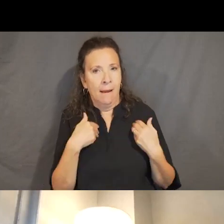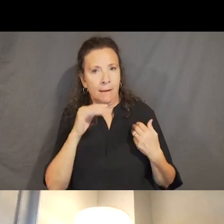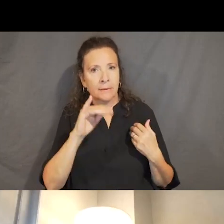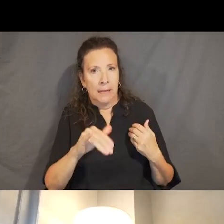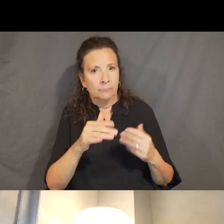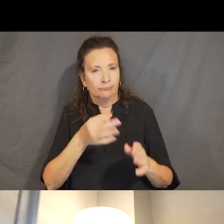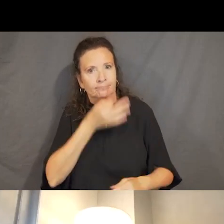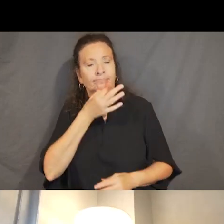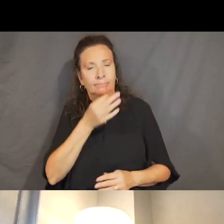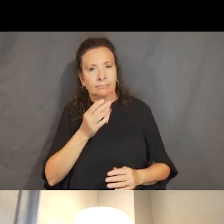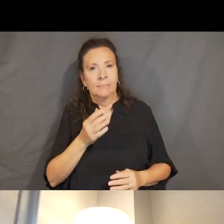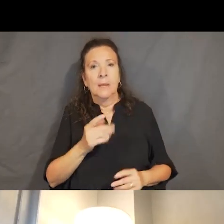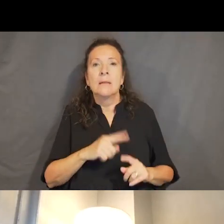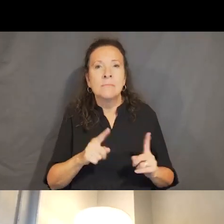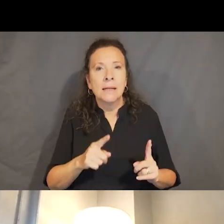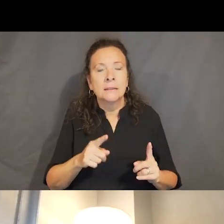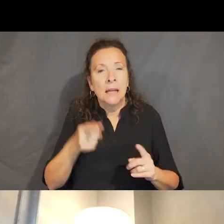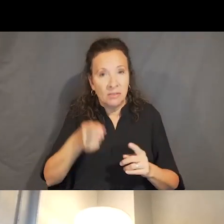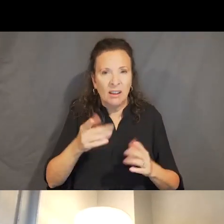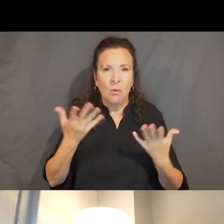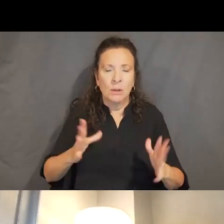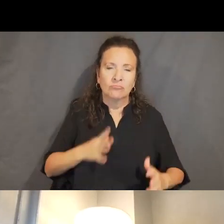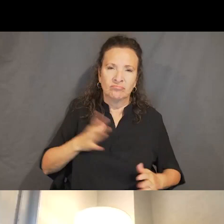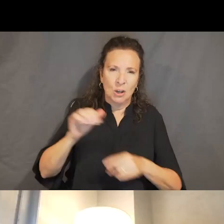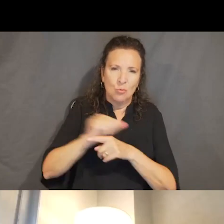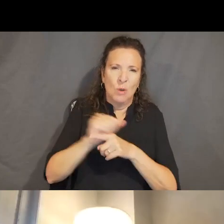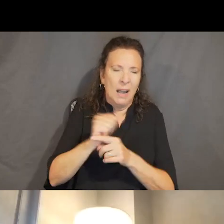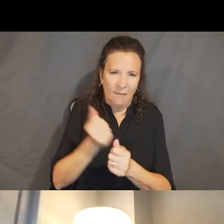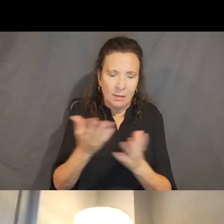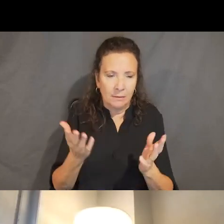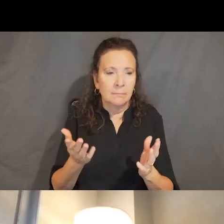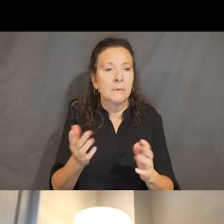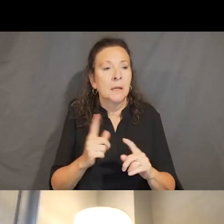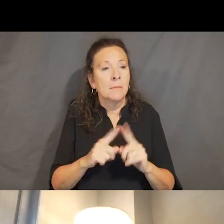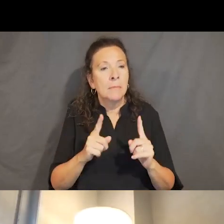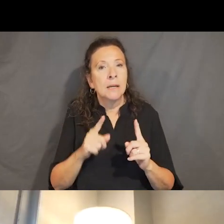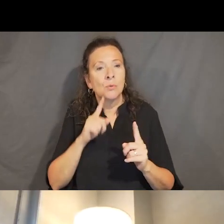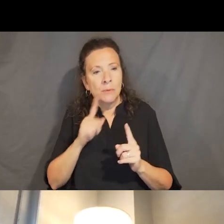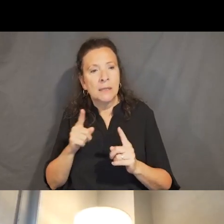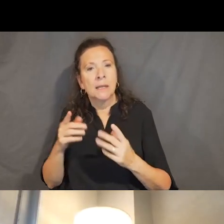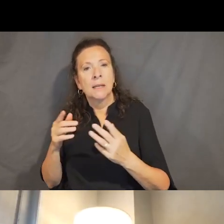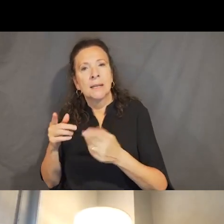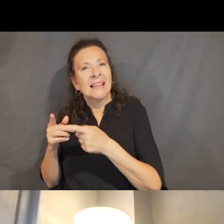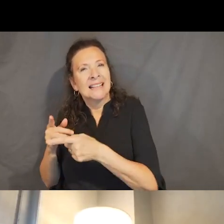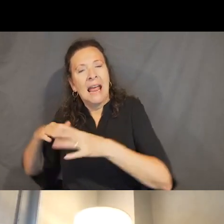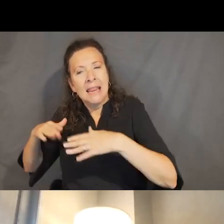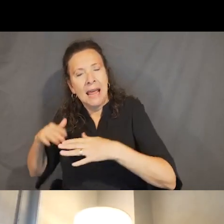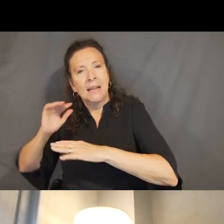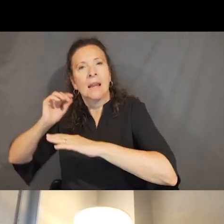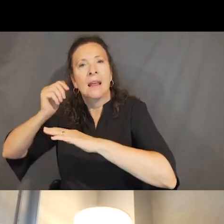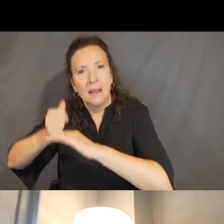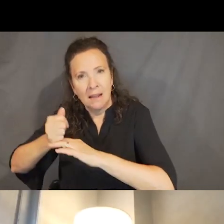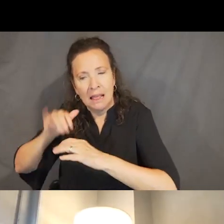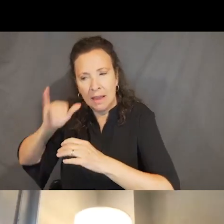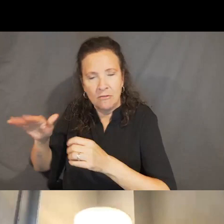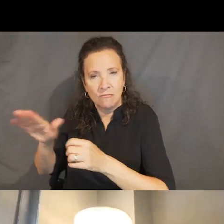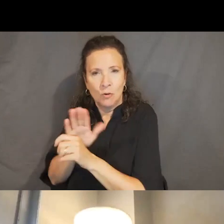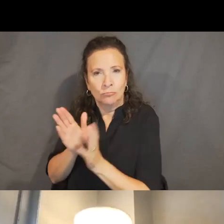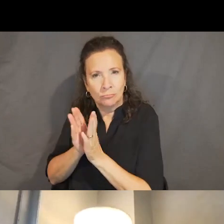are really two different categories of artificial intelligence. And there are people that I work